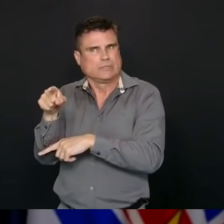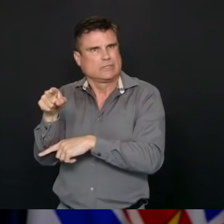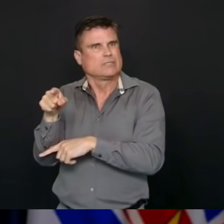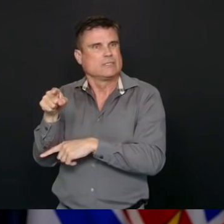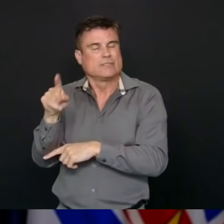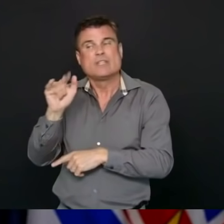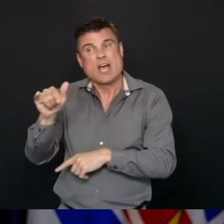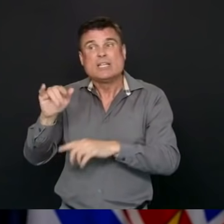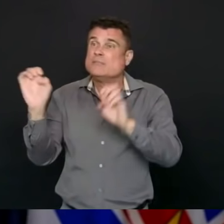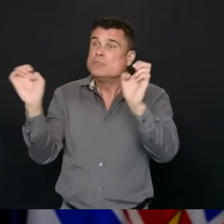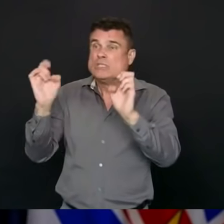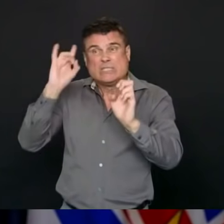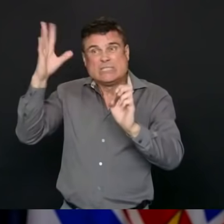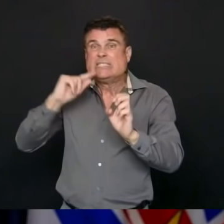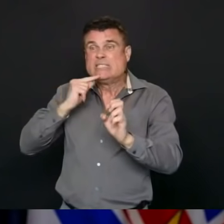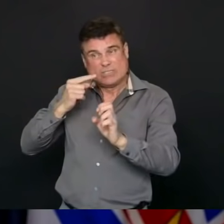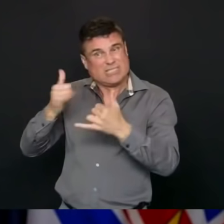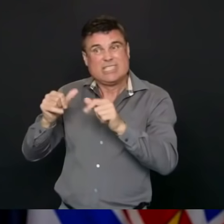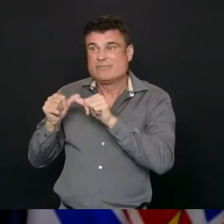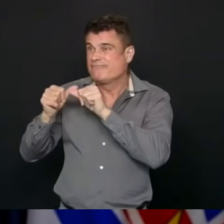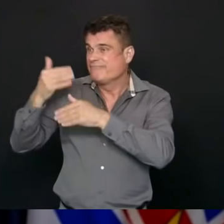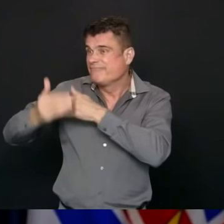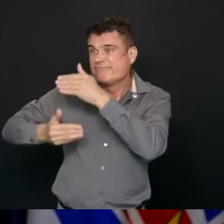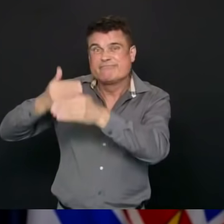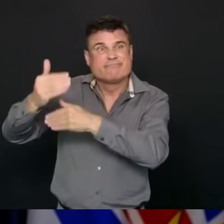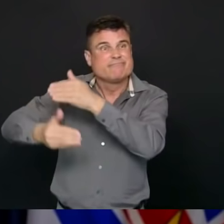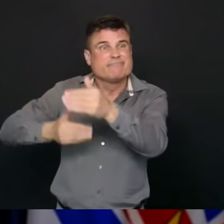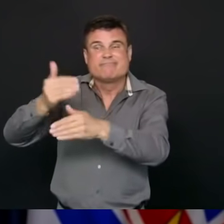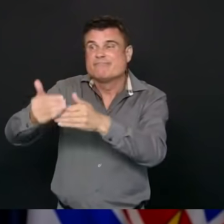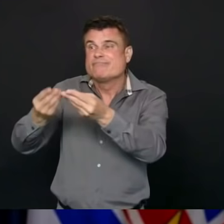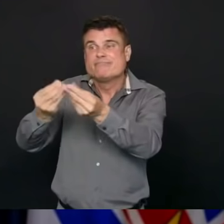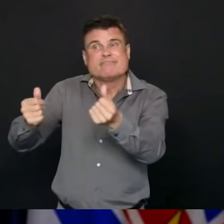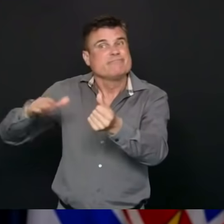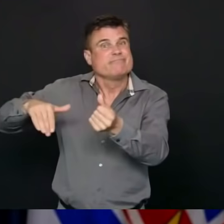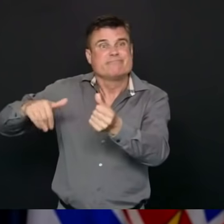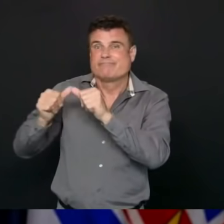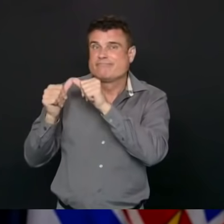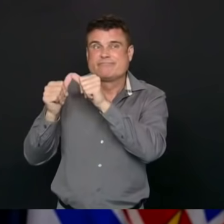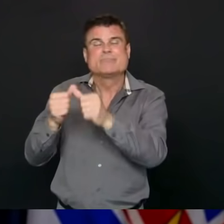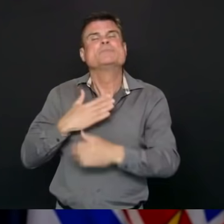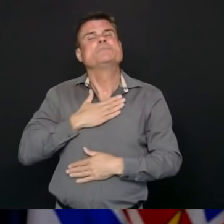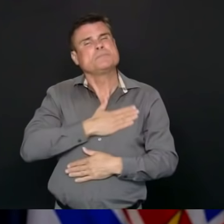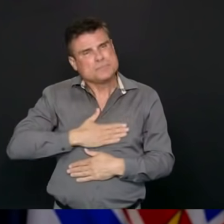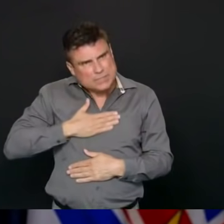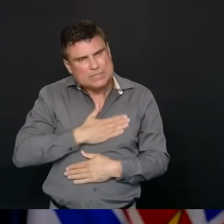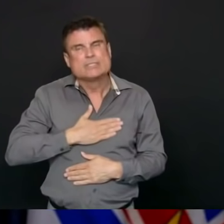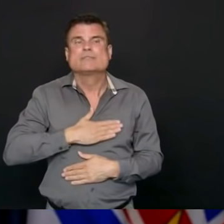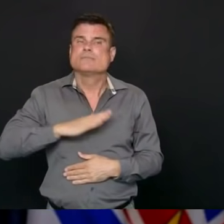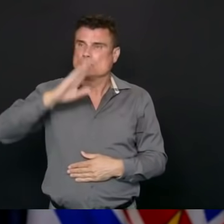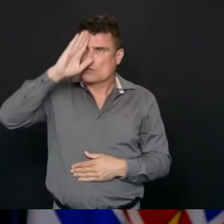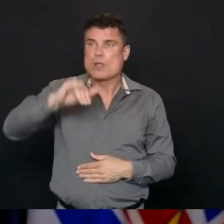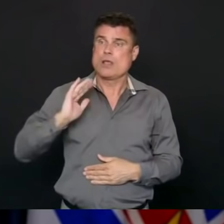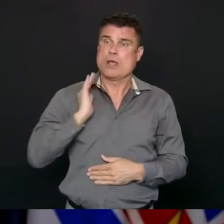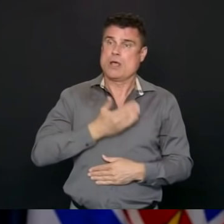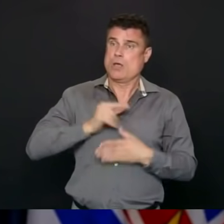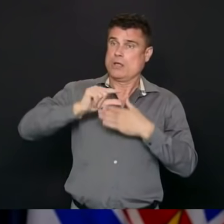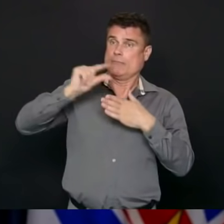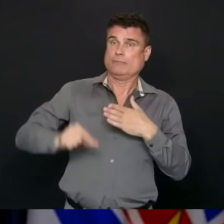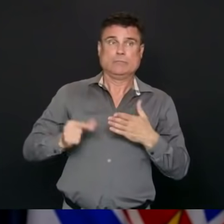communities. We must continue to take action and you can believe we will